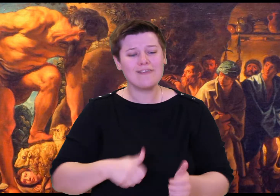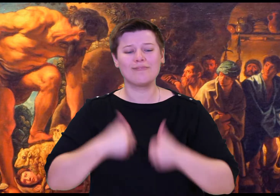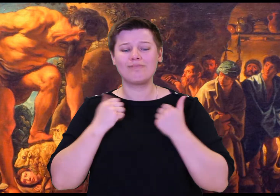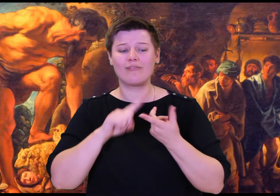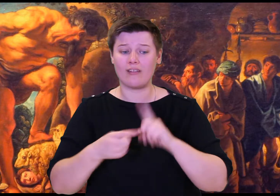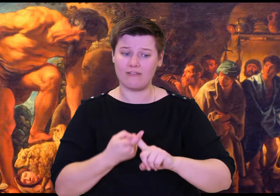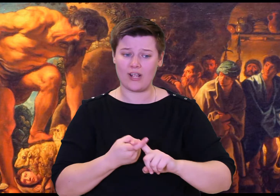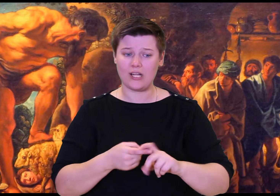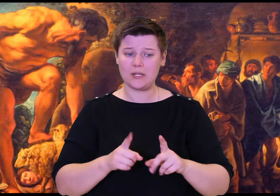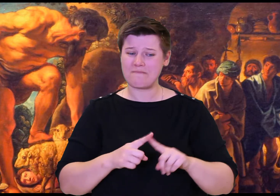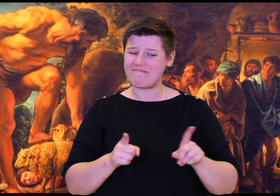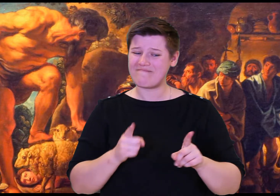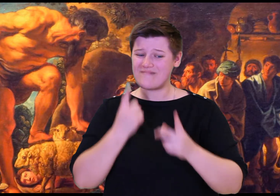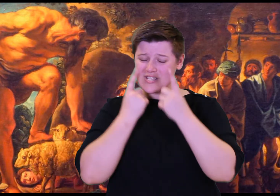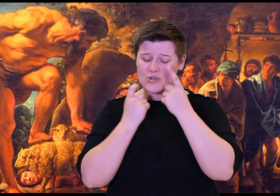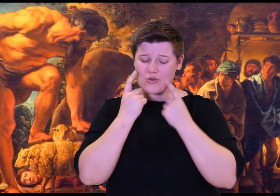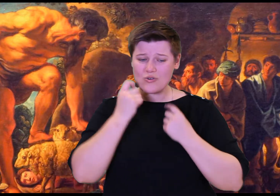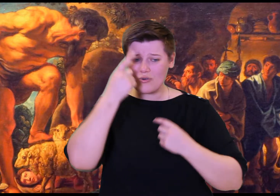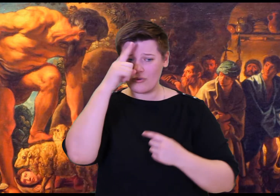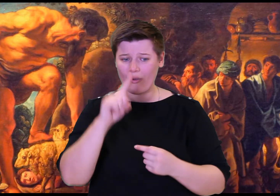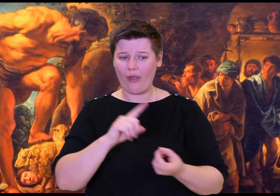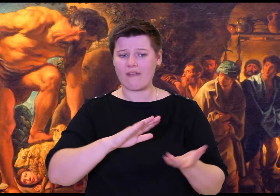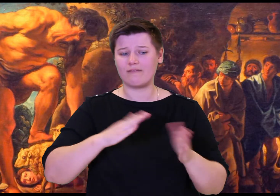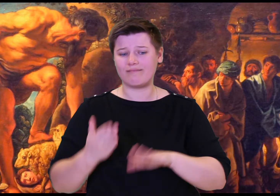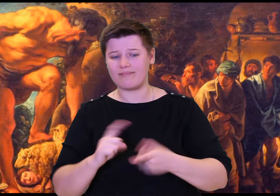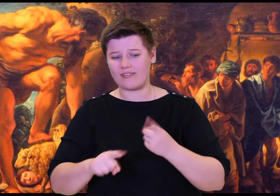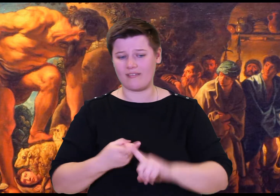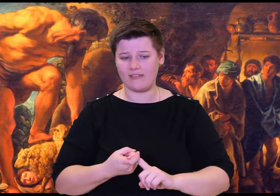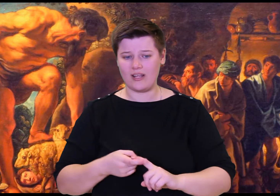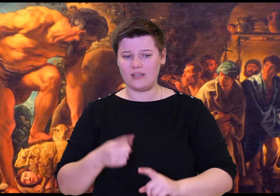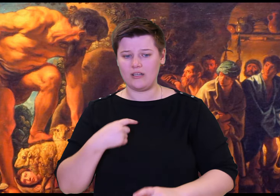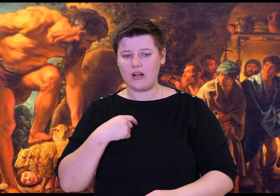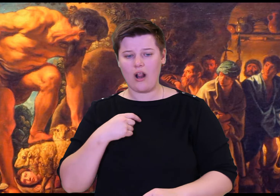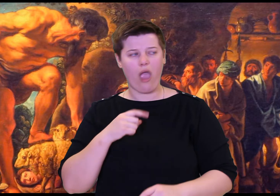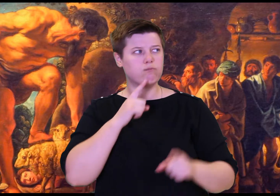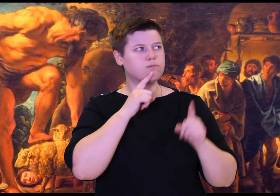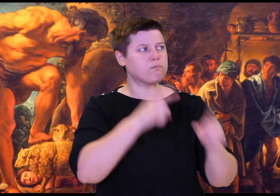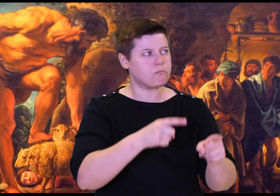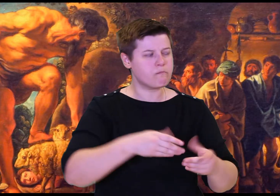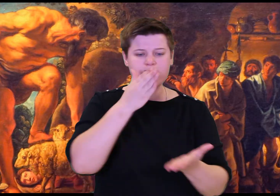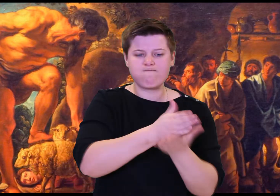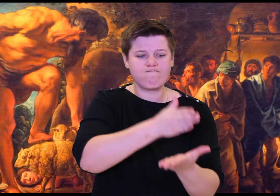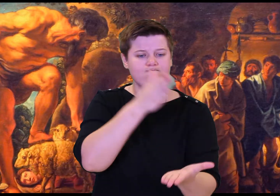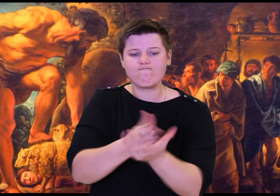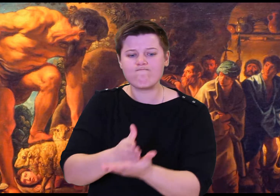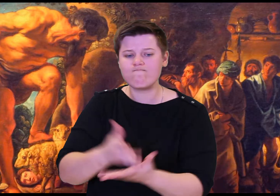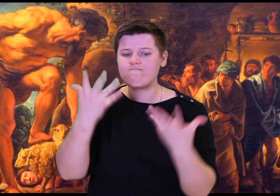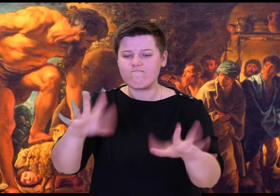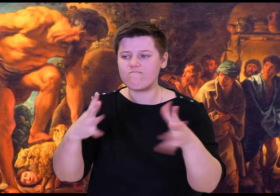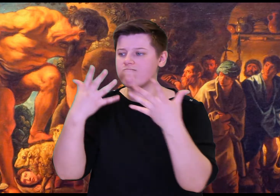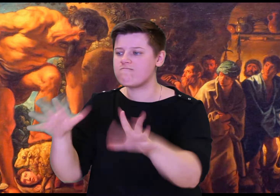I ordered them to stop the crying, scowling hard at each.